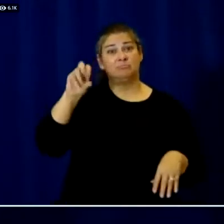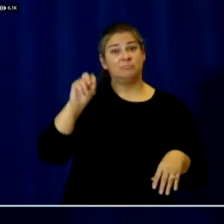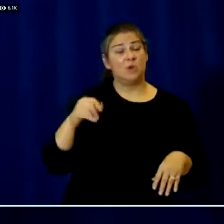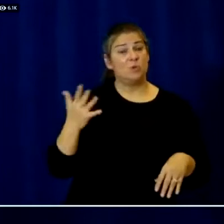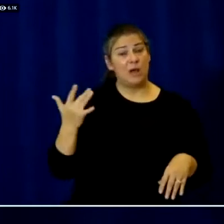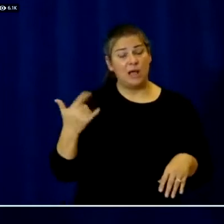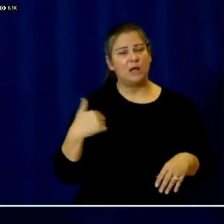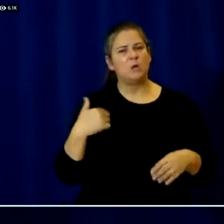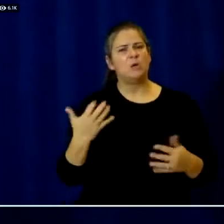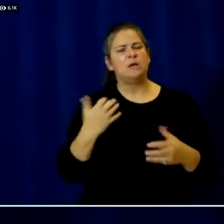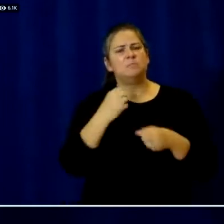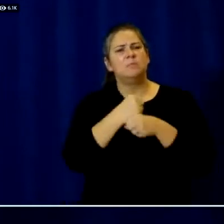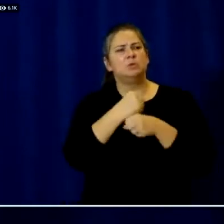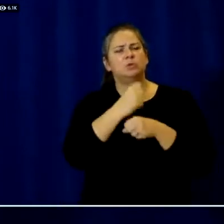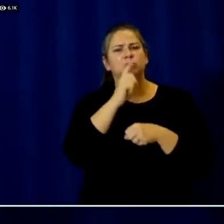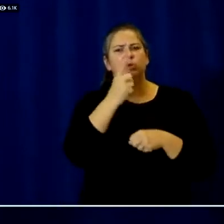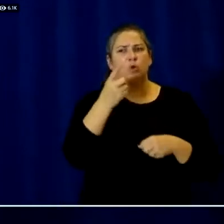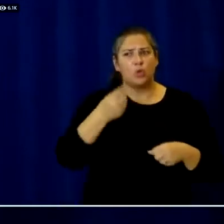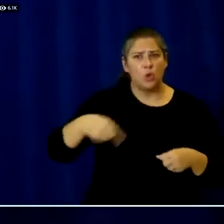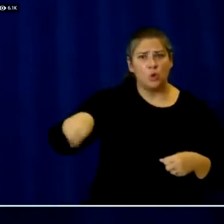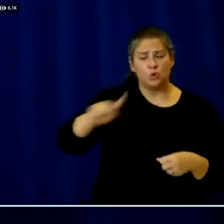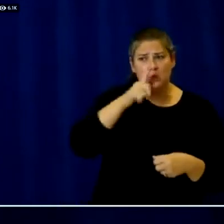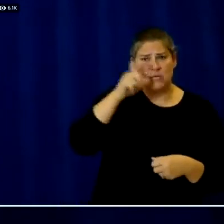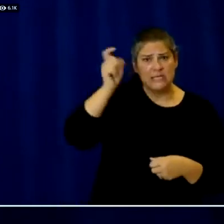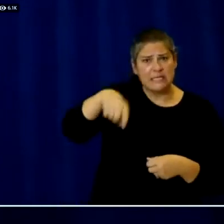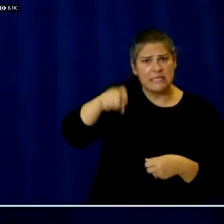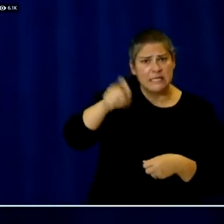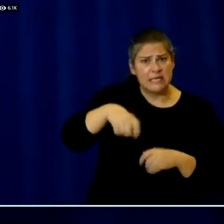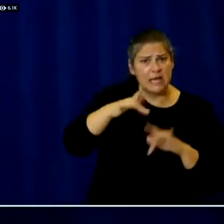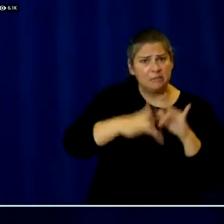had absentee ballots available for those who need them. This is a